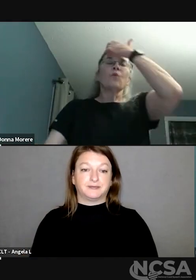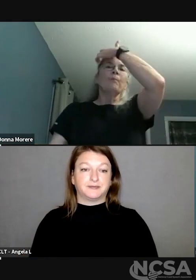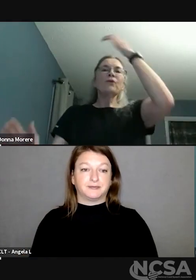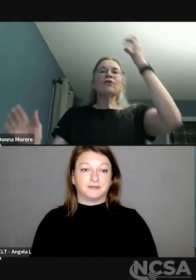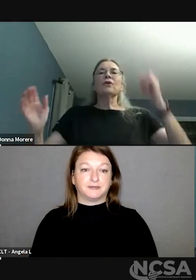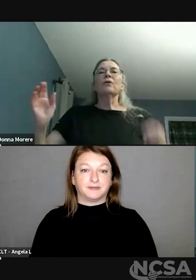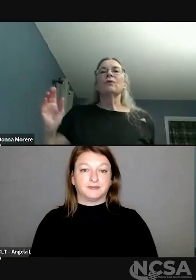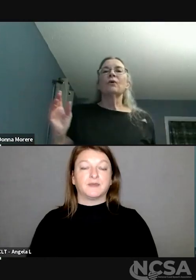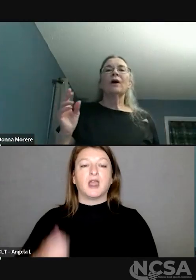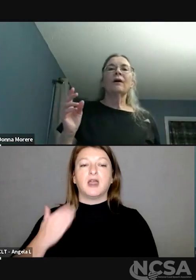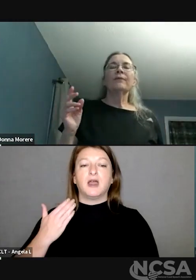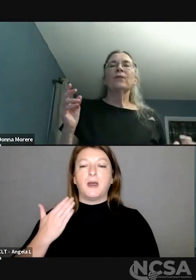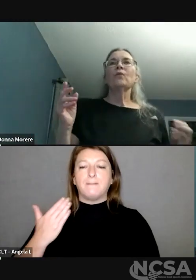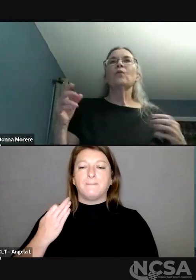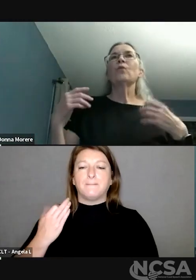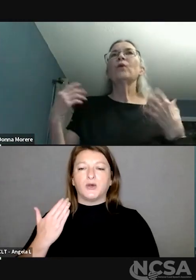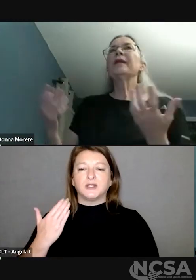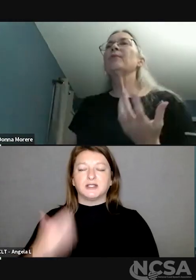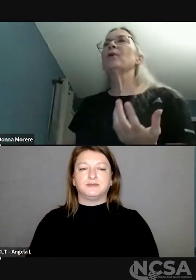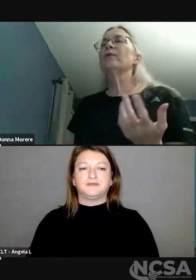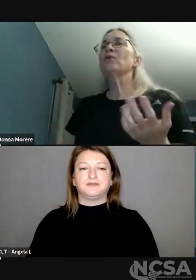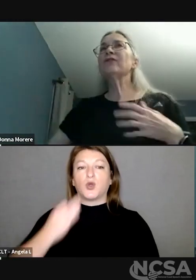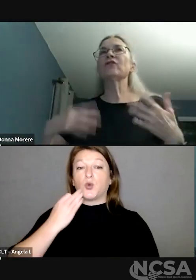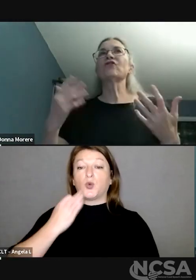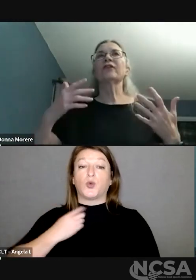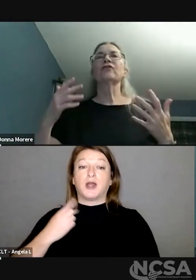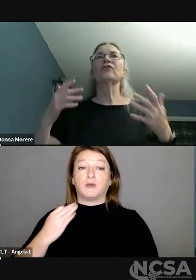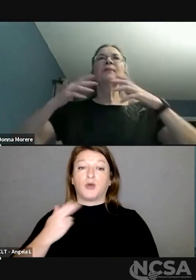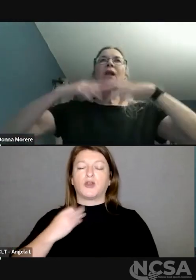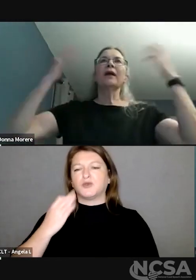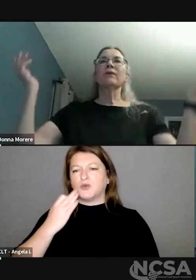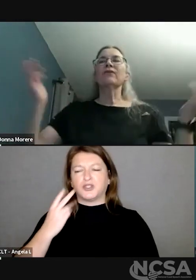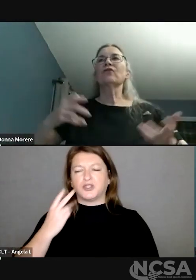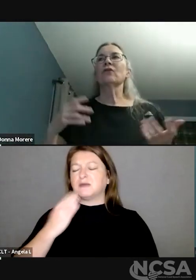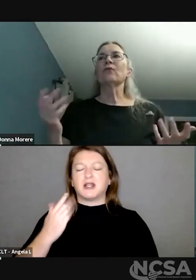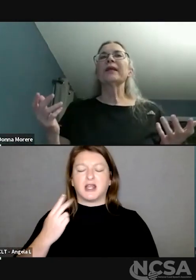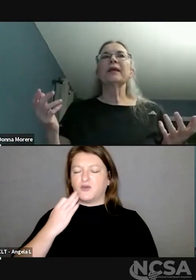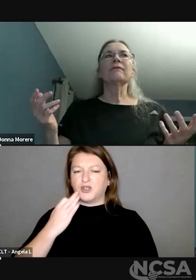Most reading programs research. There there's been a lot of research on reading